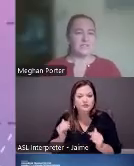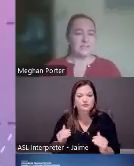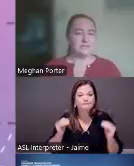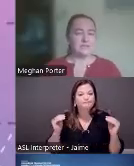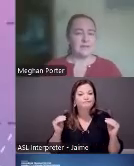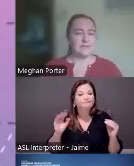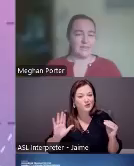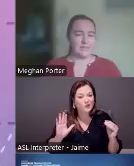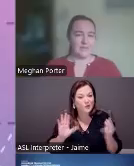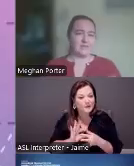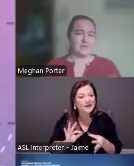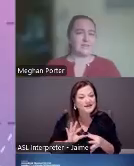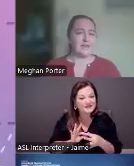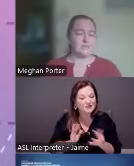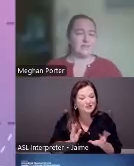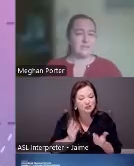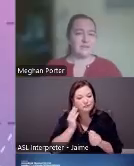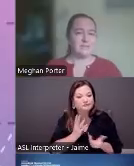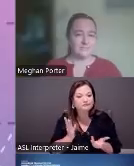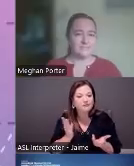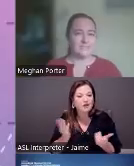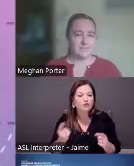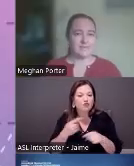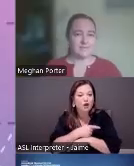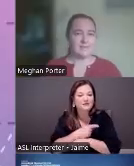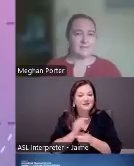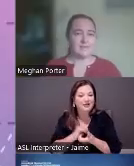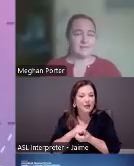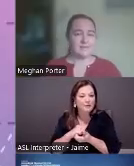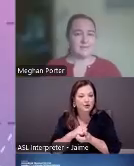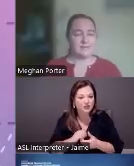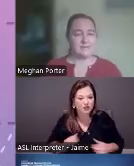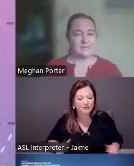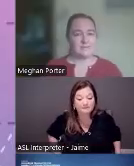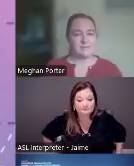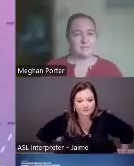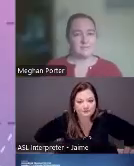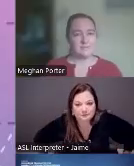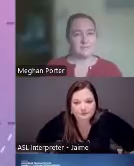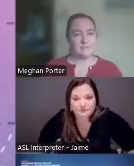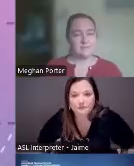and get that cross-collaboration. Thanks.